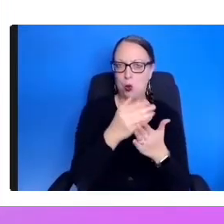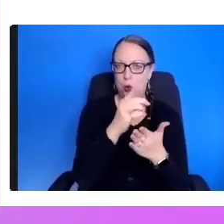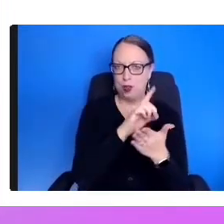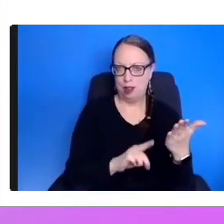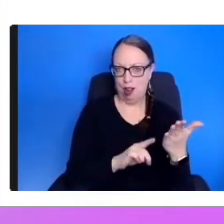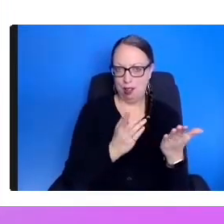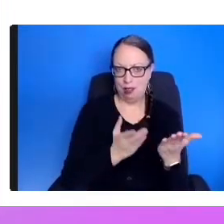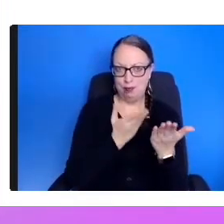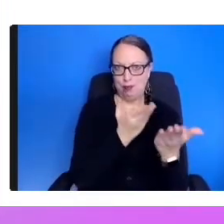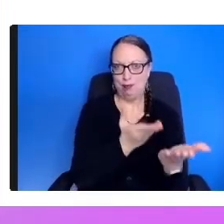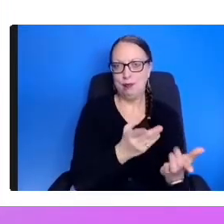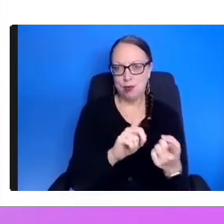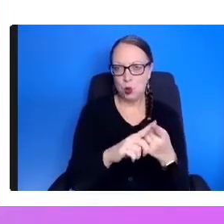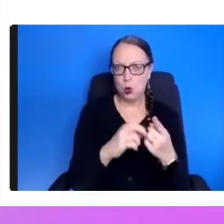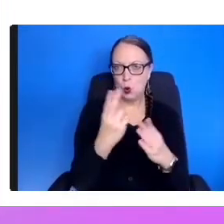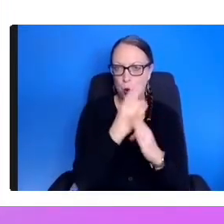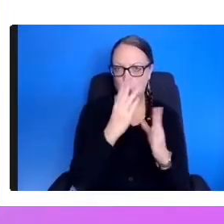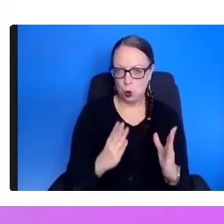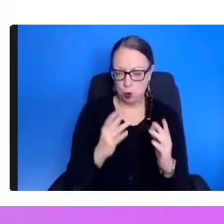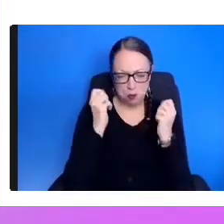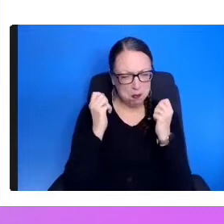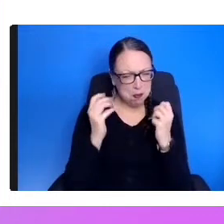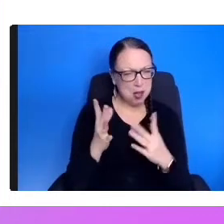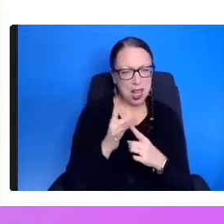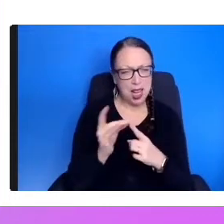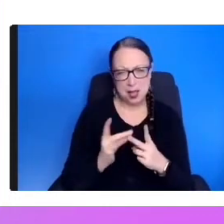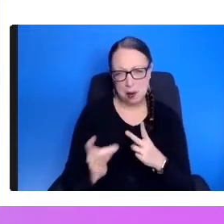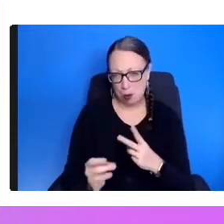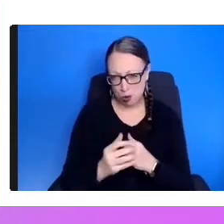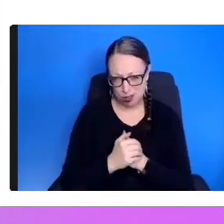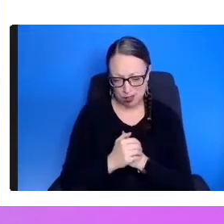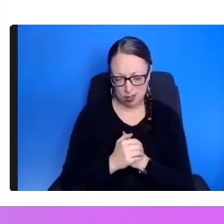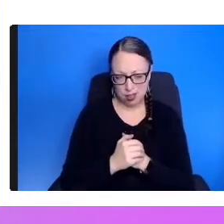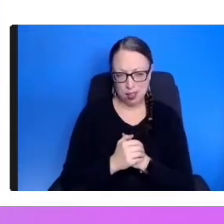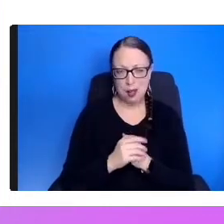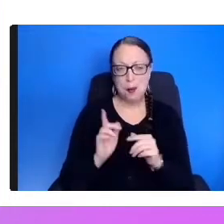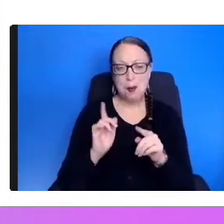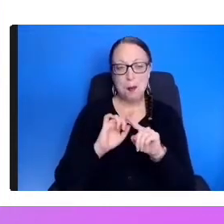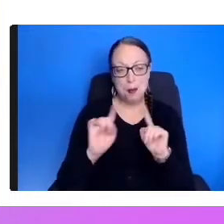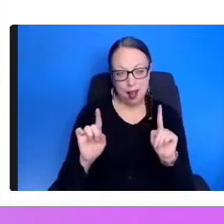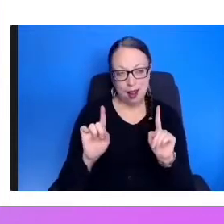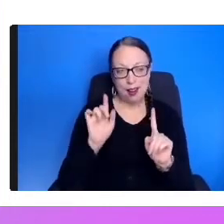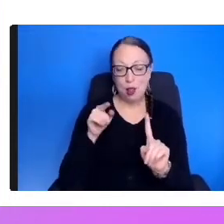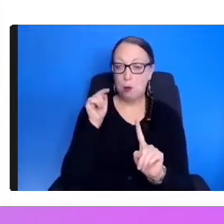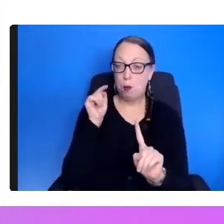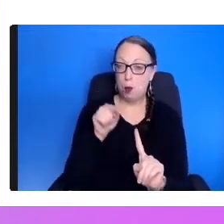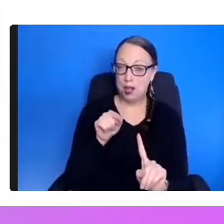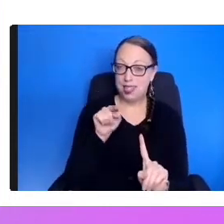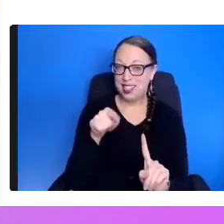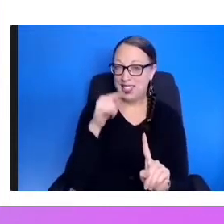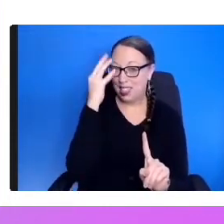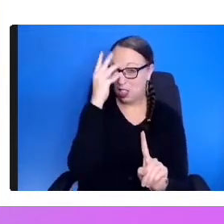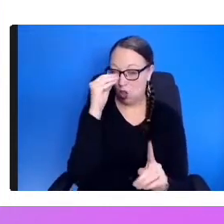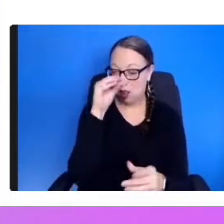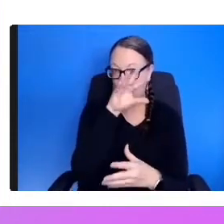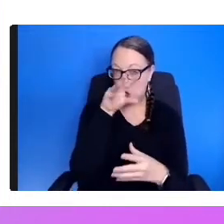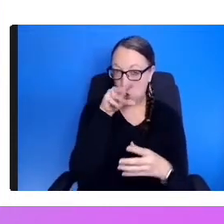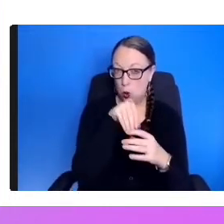so there's a lot of options that you can do but essentially I would like you to take away this thought that inclusive research